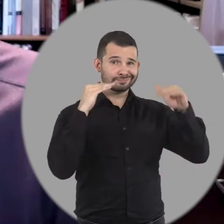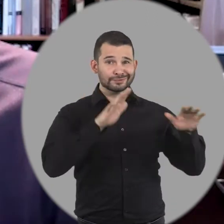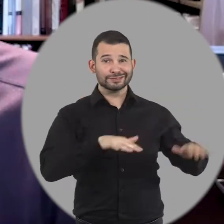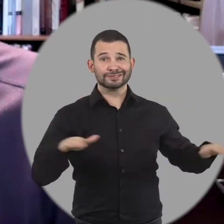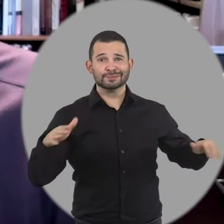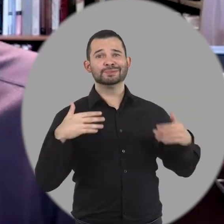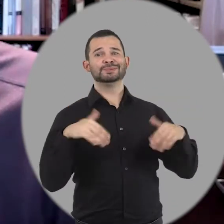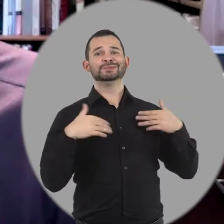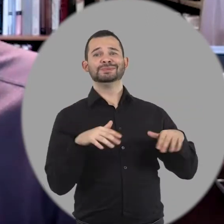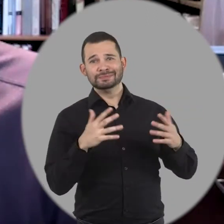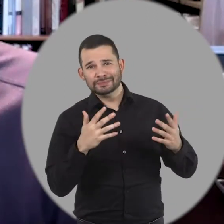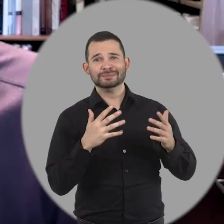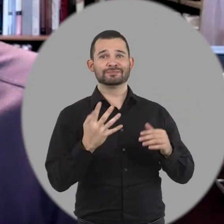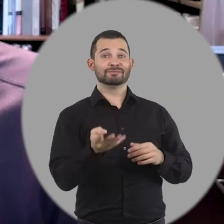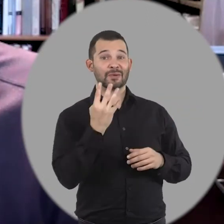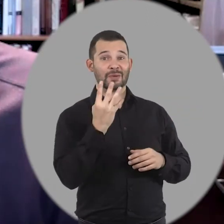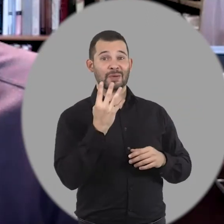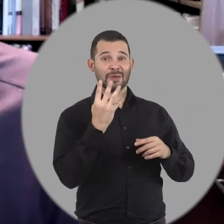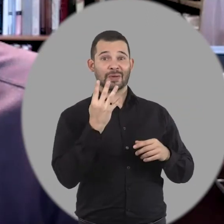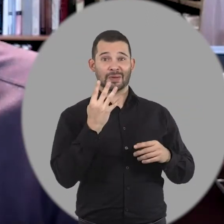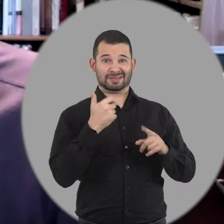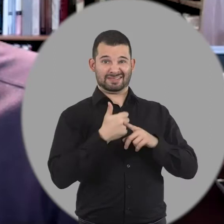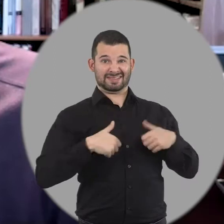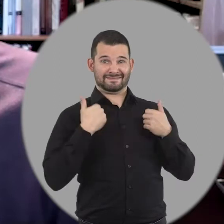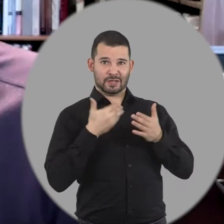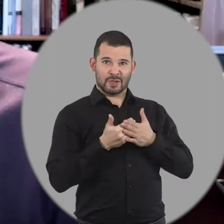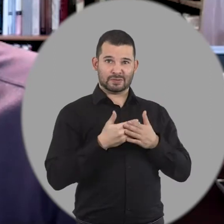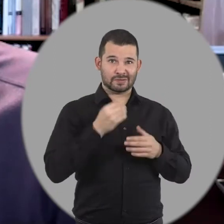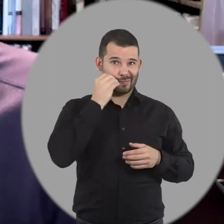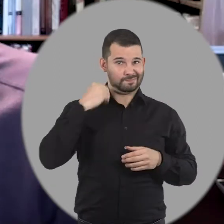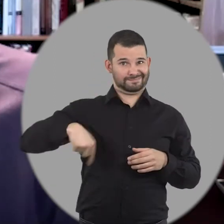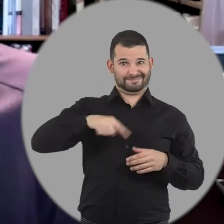and we've got four of them pretty close to us now and feeling very, very pleased about that.